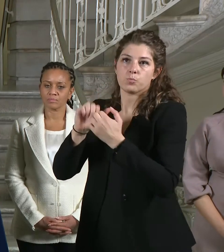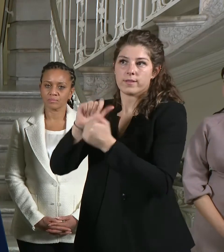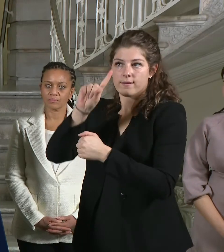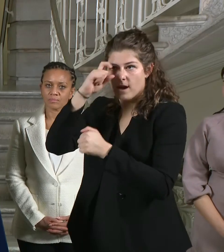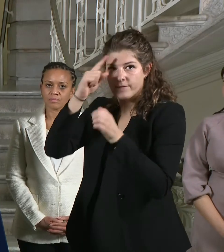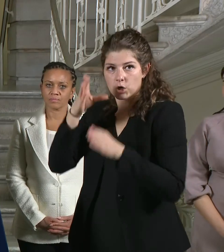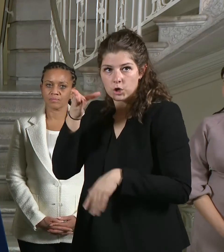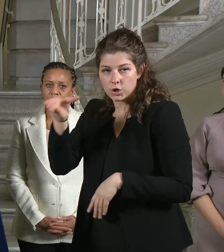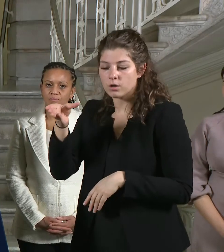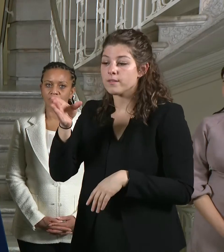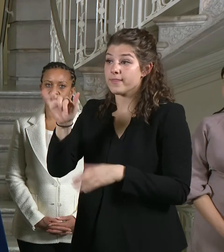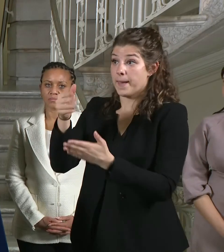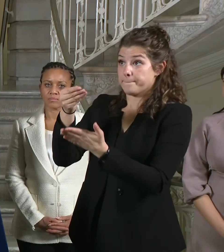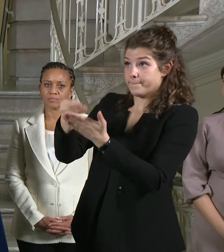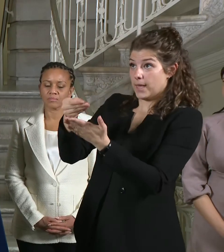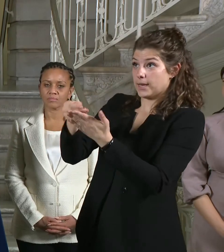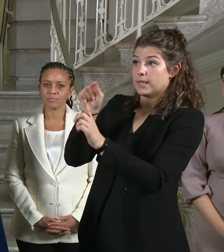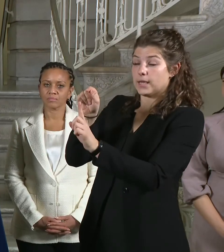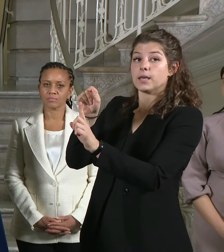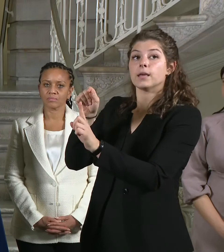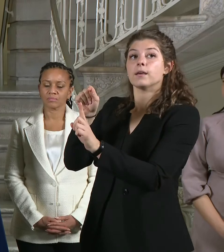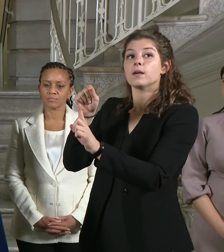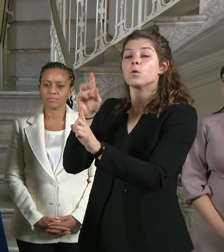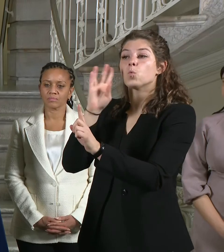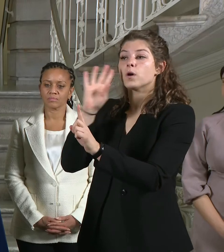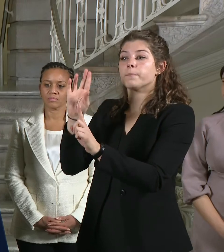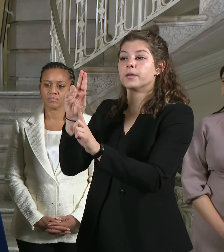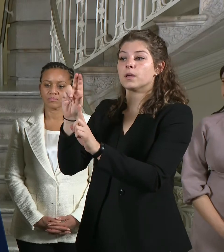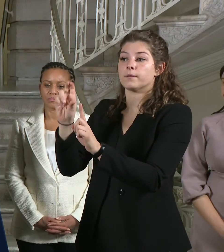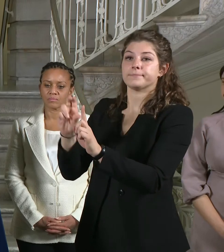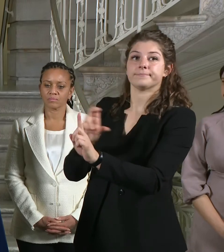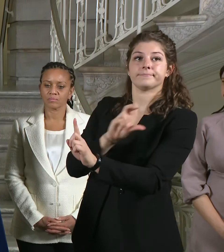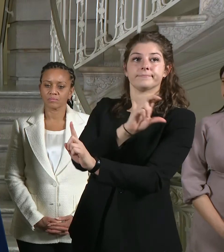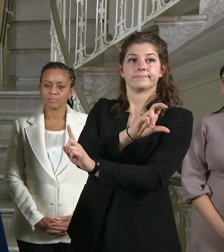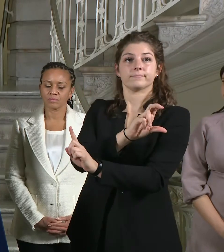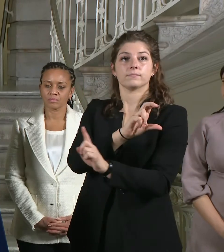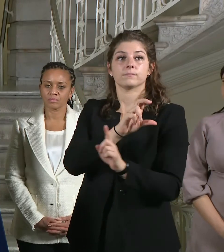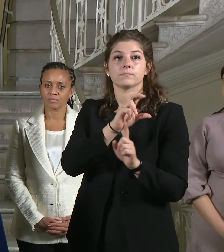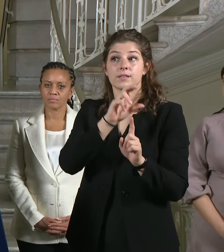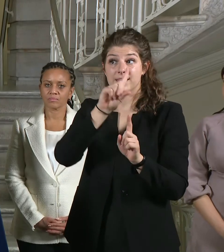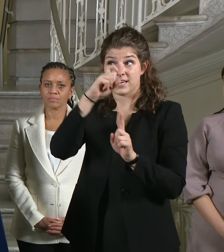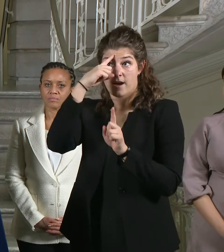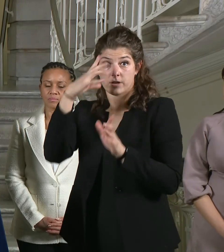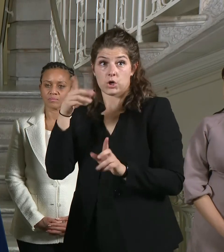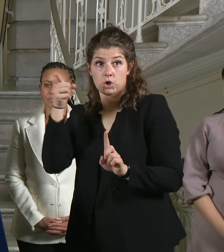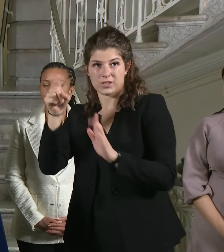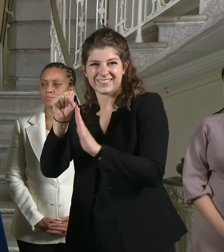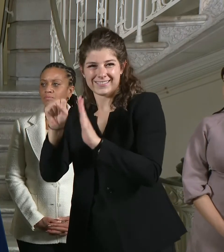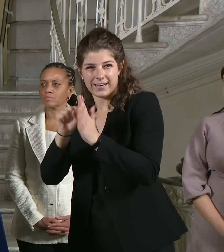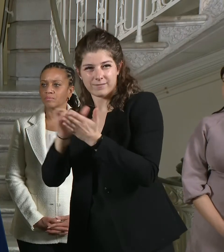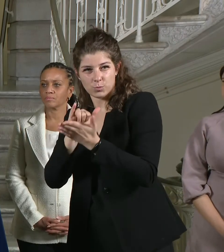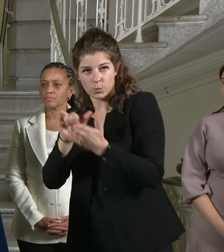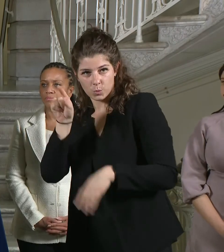ARE GETTING FROM HER AWAY SAFETY PLAN , IT'S A GOOD RELATIONSHIP WE HAD WITH THE